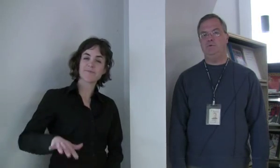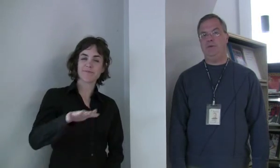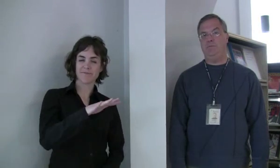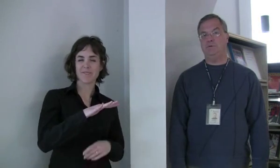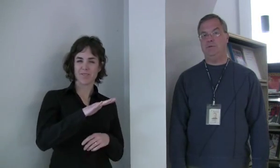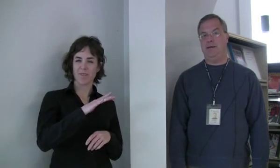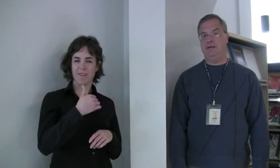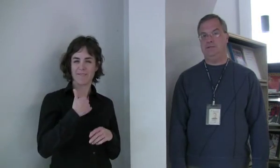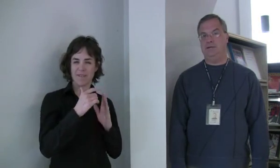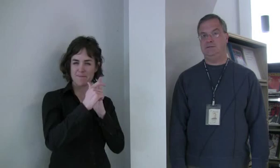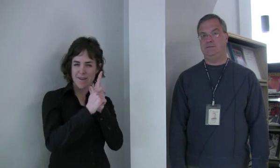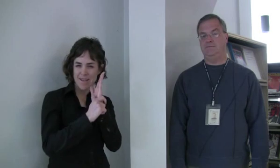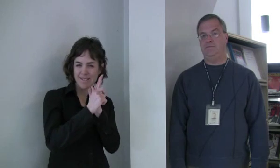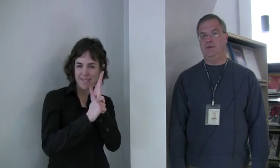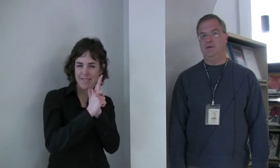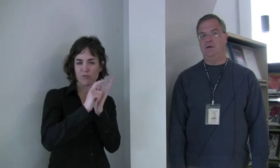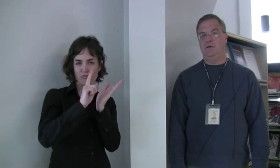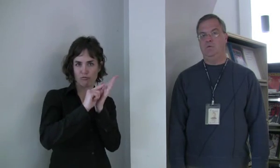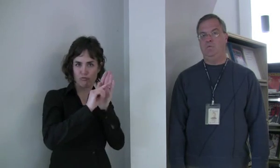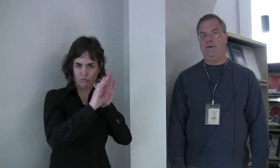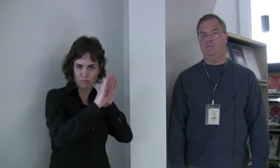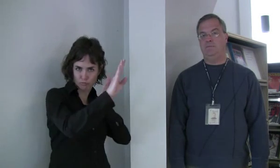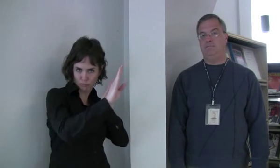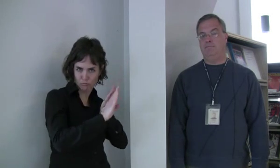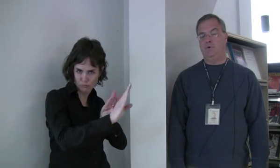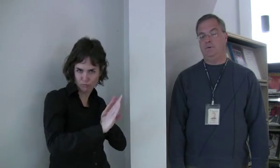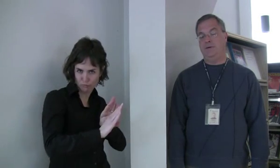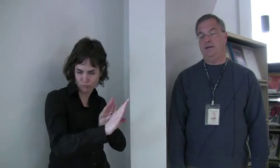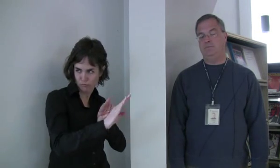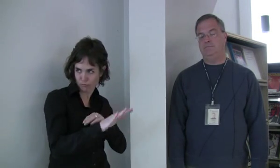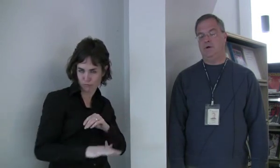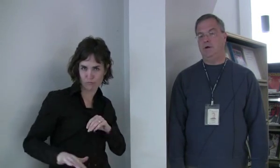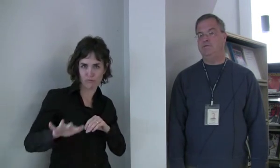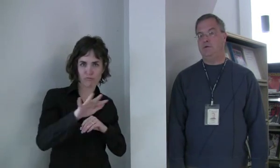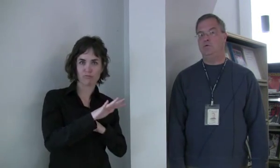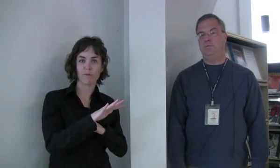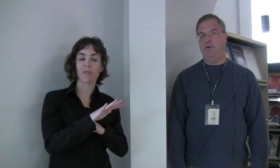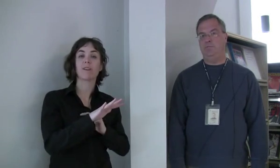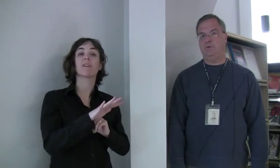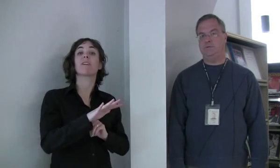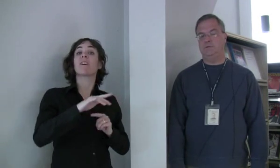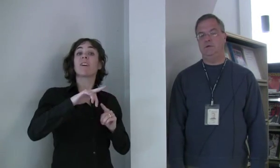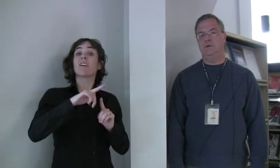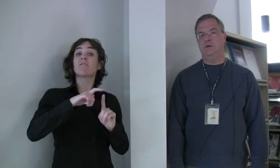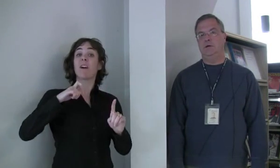This section is where we keep newspapers and magazines.